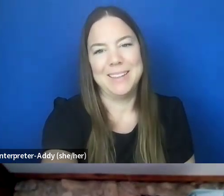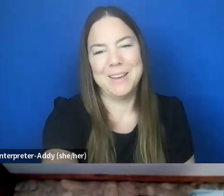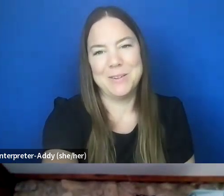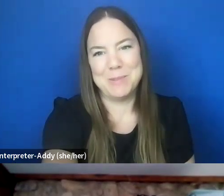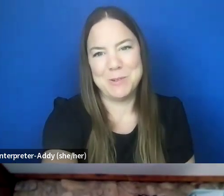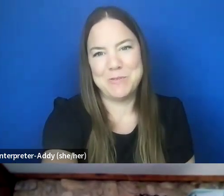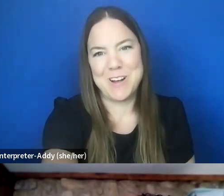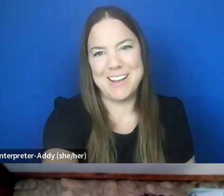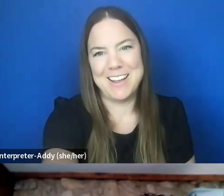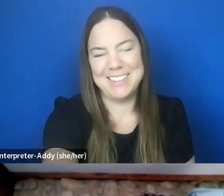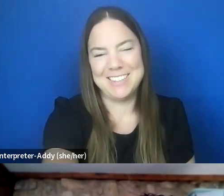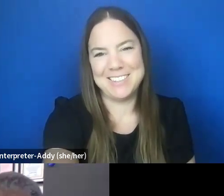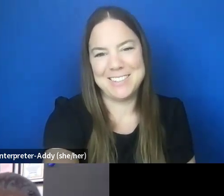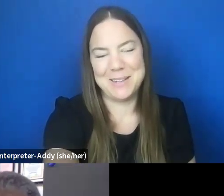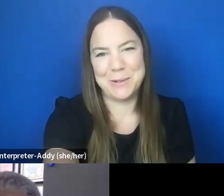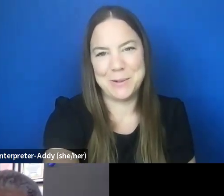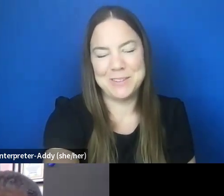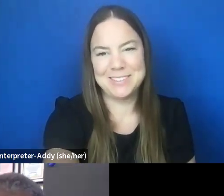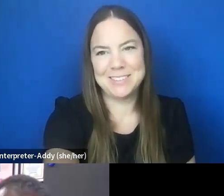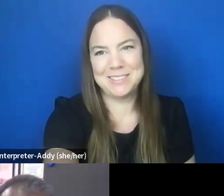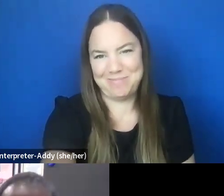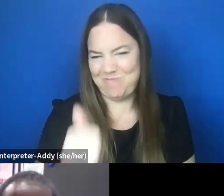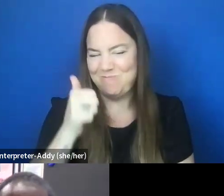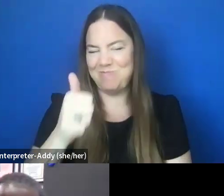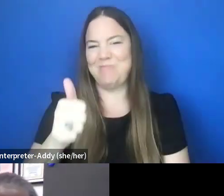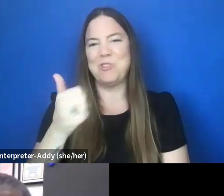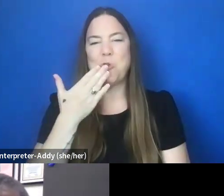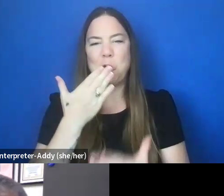ASL/Eng Interpreter-Addy (she/her): Hello! I'm doing fine good to see you. Don Dew: Good to see you, too.